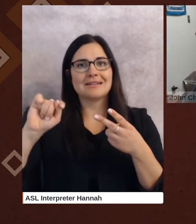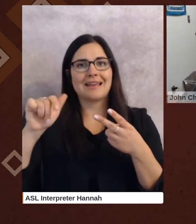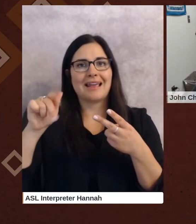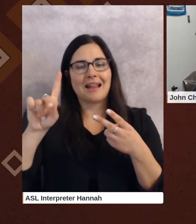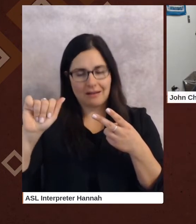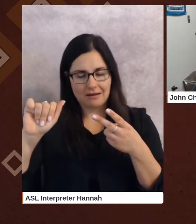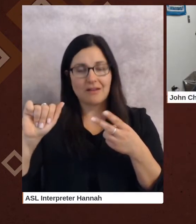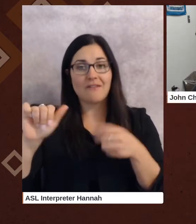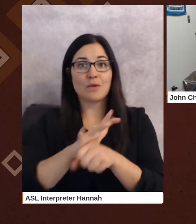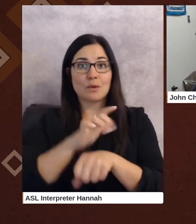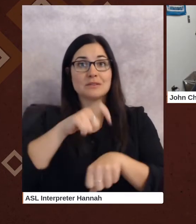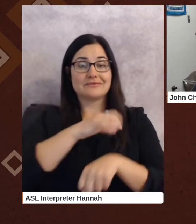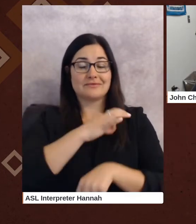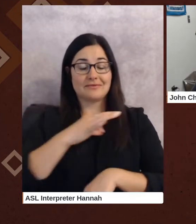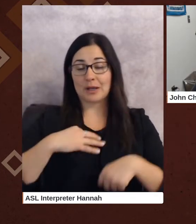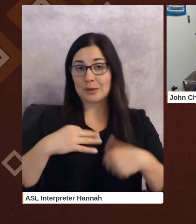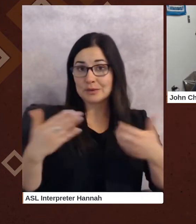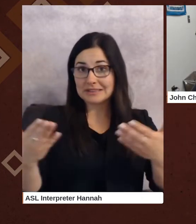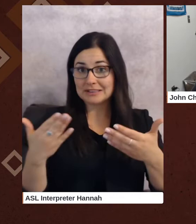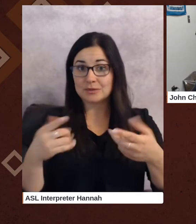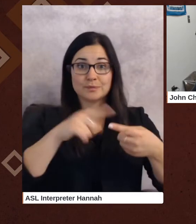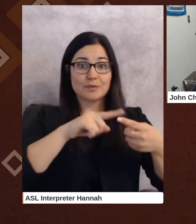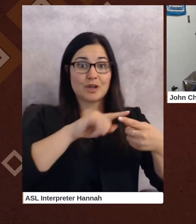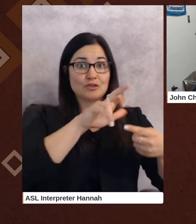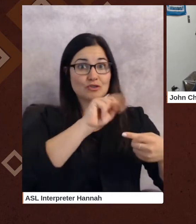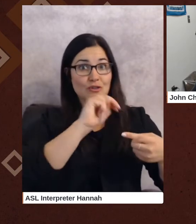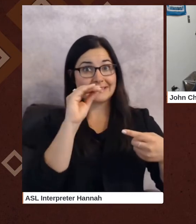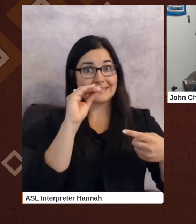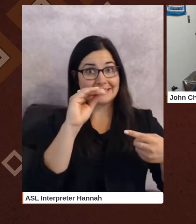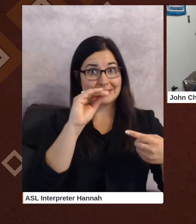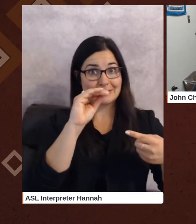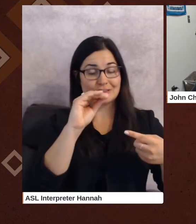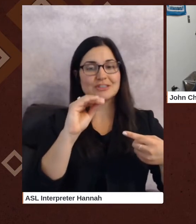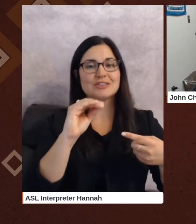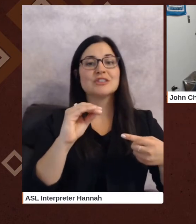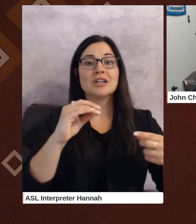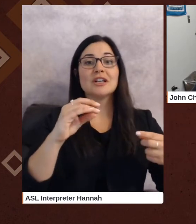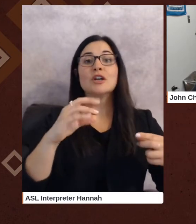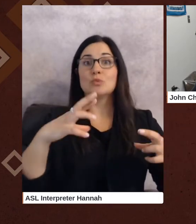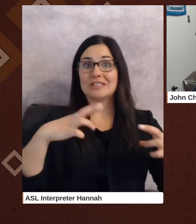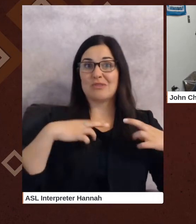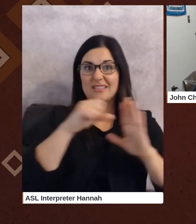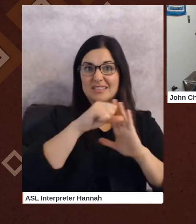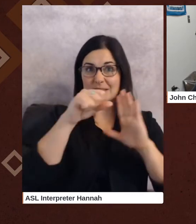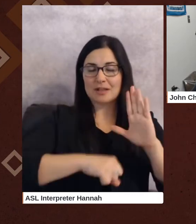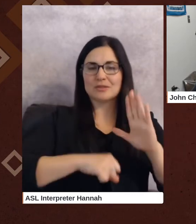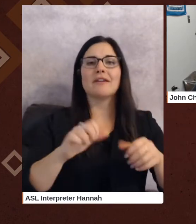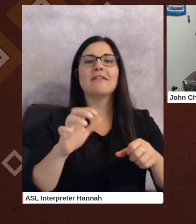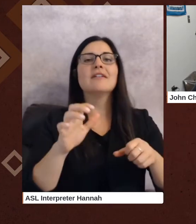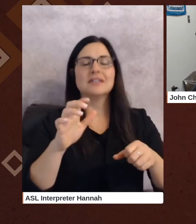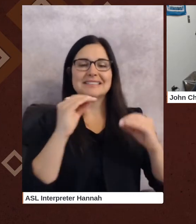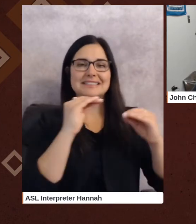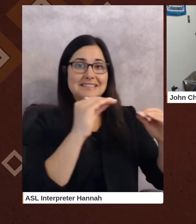John teaches Asian American studies and he will be retiring this semester after more than 20 years of service